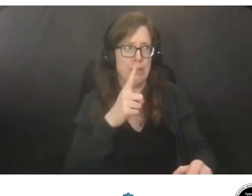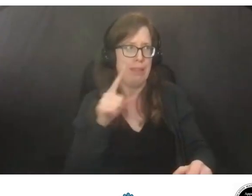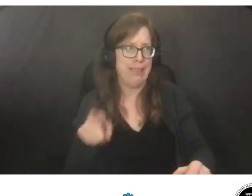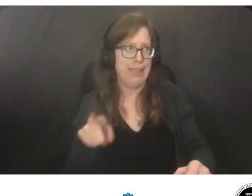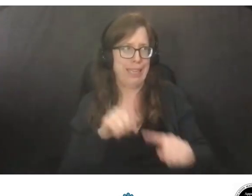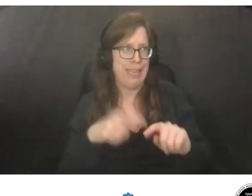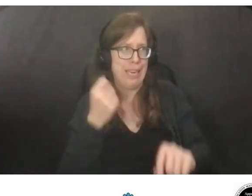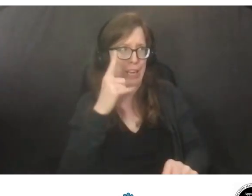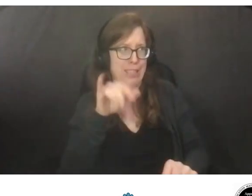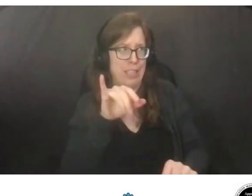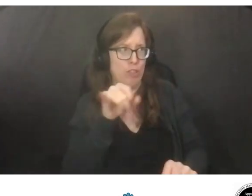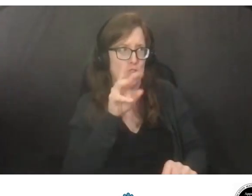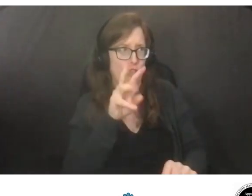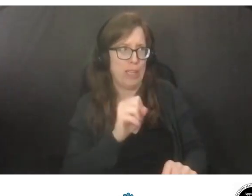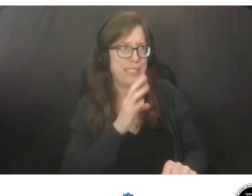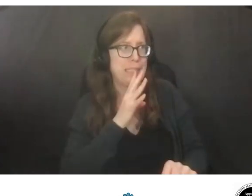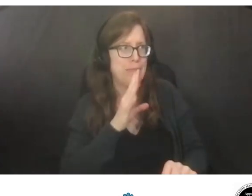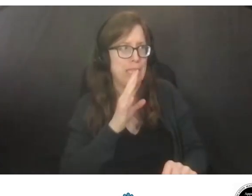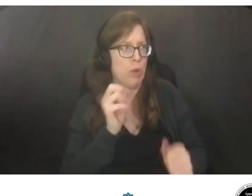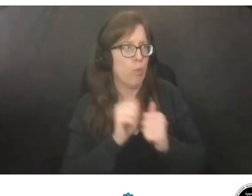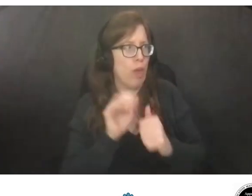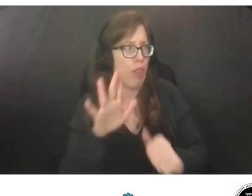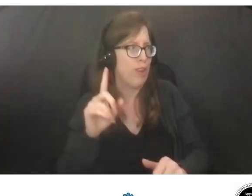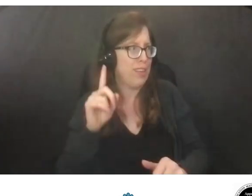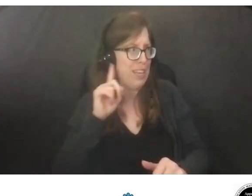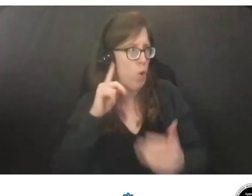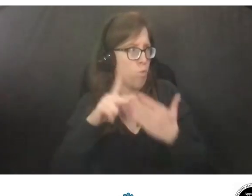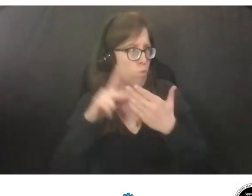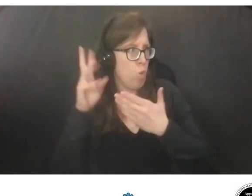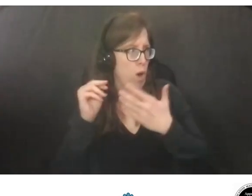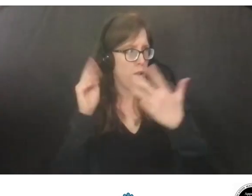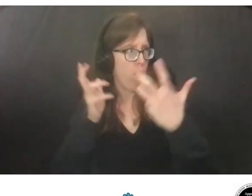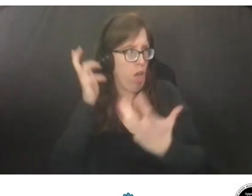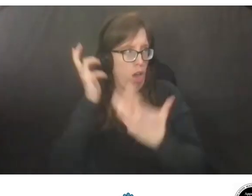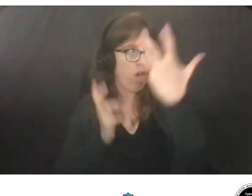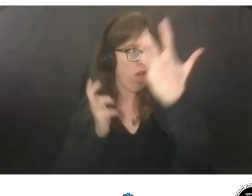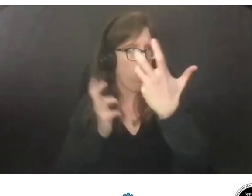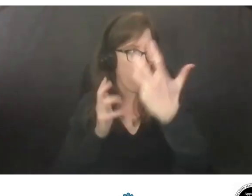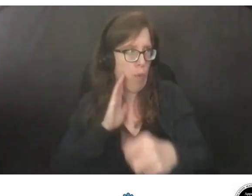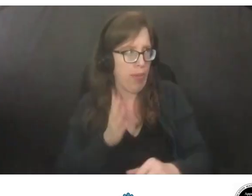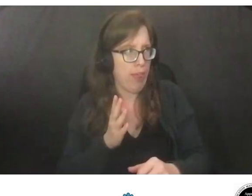going to be able to understand that JAWS speech with the hearing program that they have to have. So